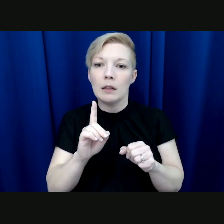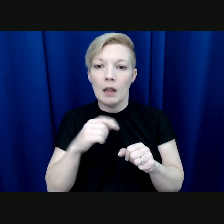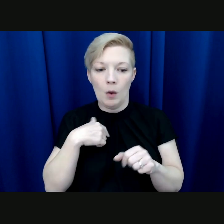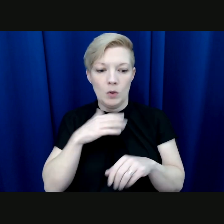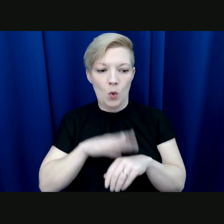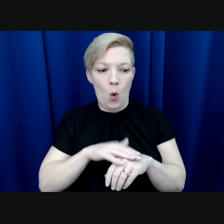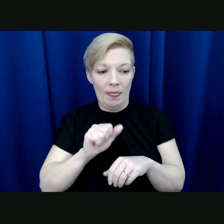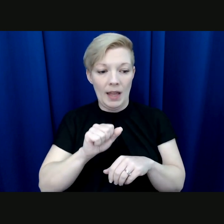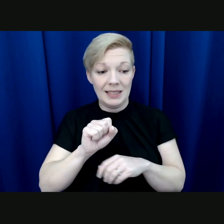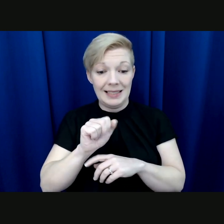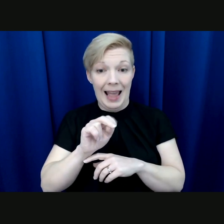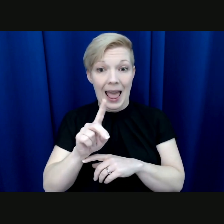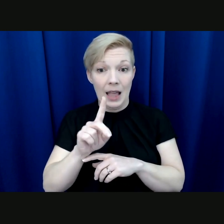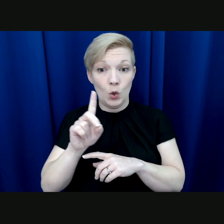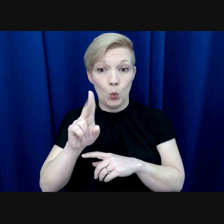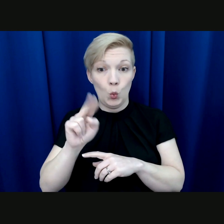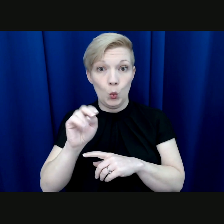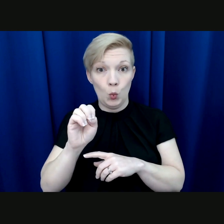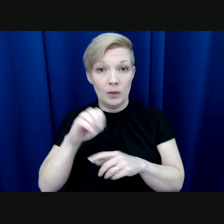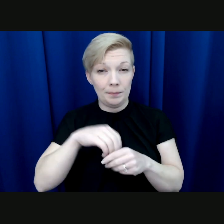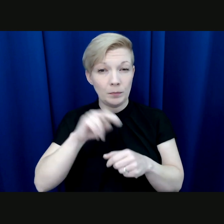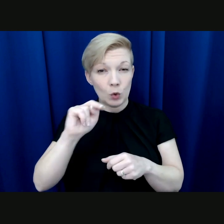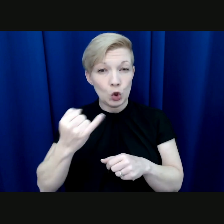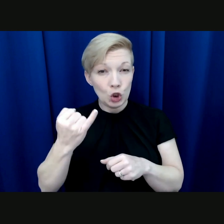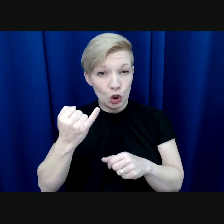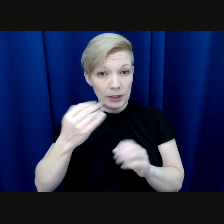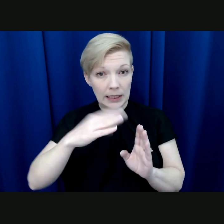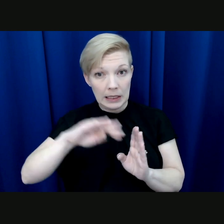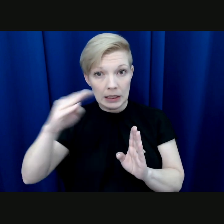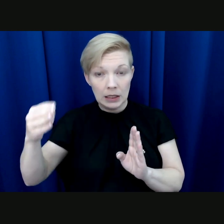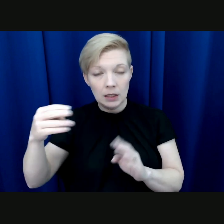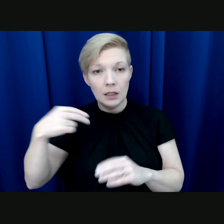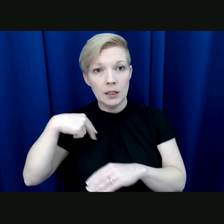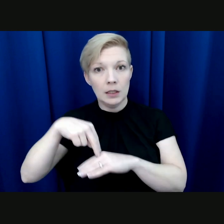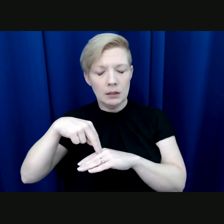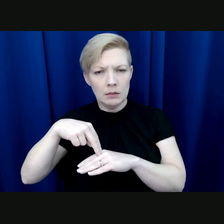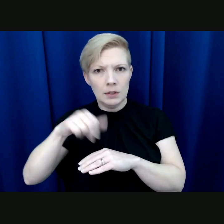by Point Pleasant, New Jersey, that 10 minutes after I got off of it,